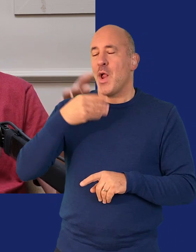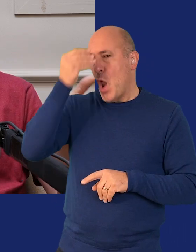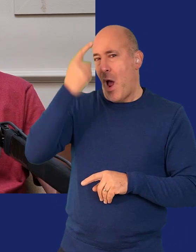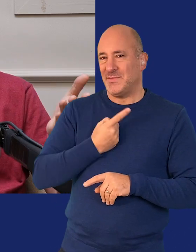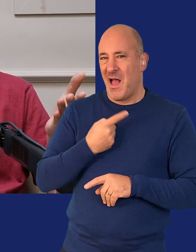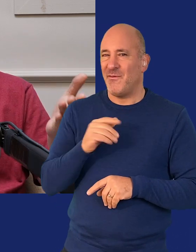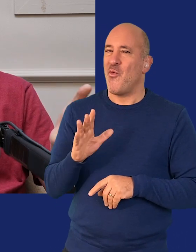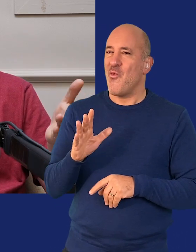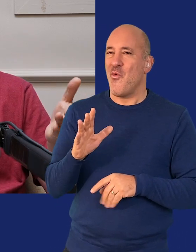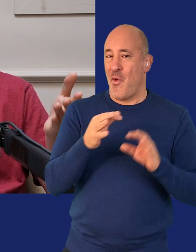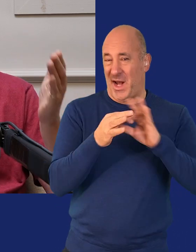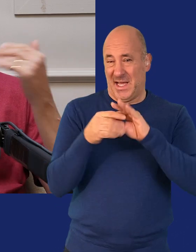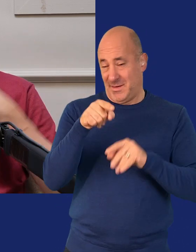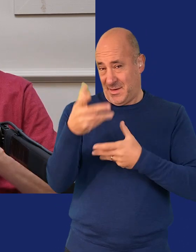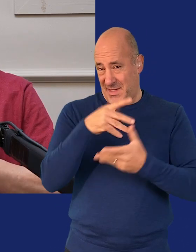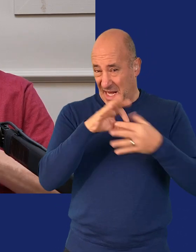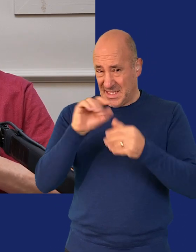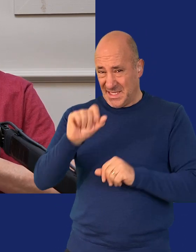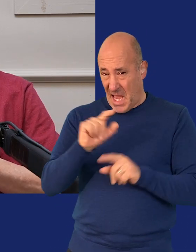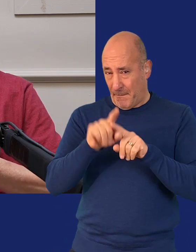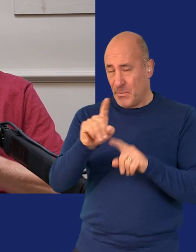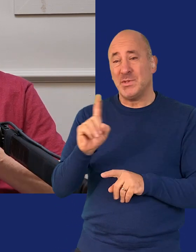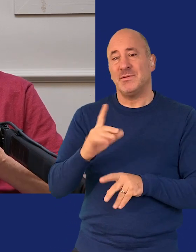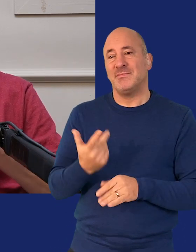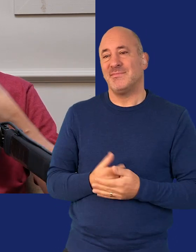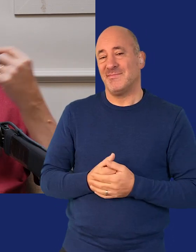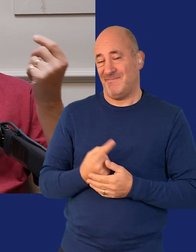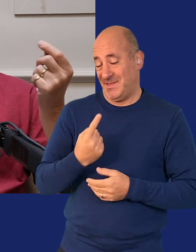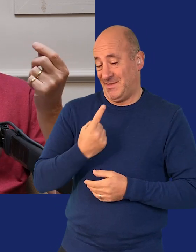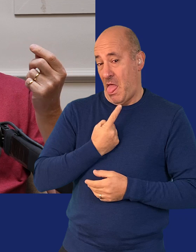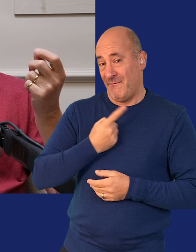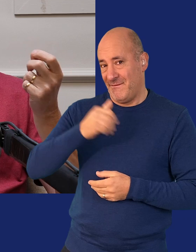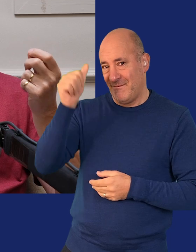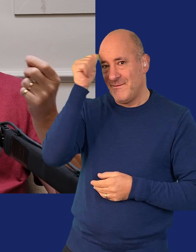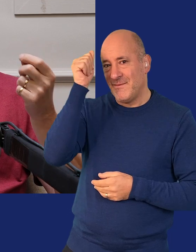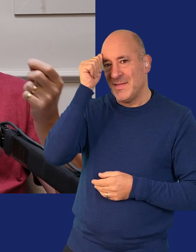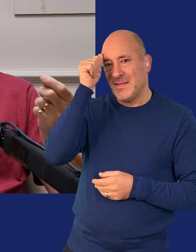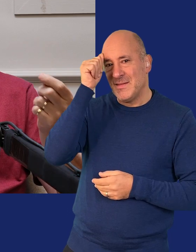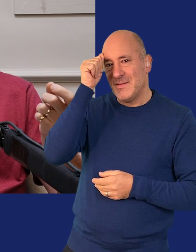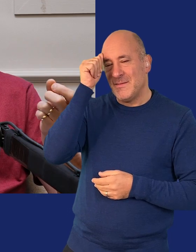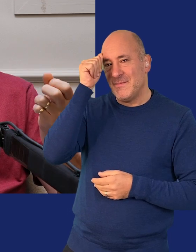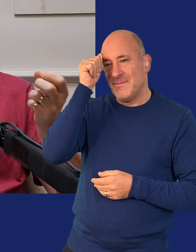I've learned as well, and it's linked to some of the things that Harjit was saying, um, it's around self awareness.